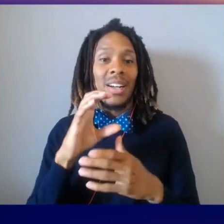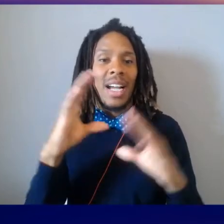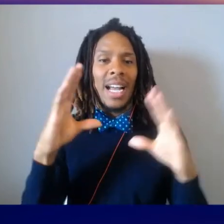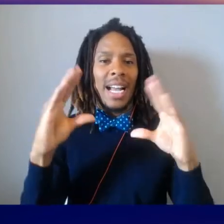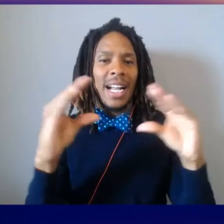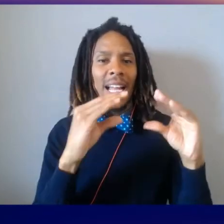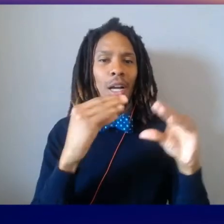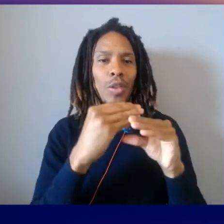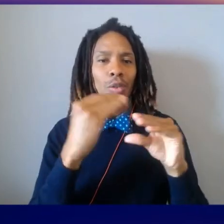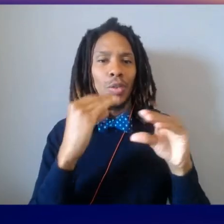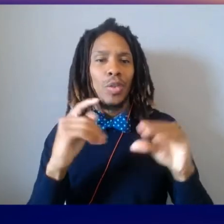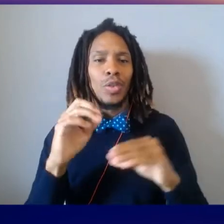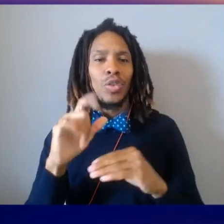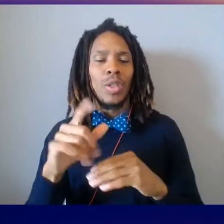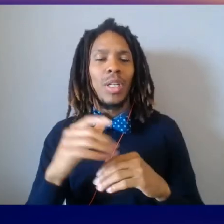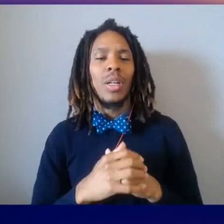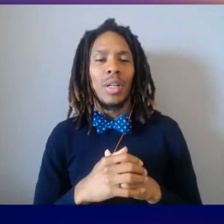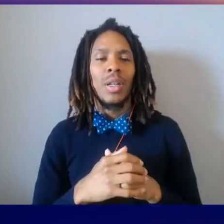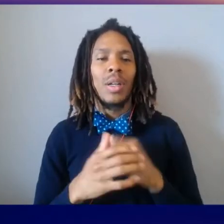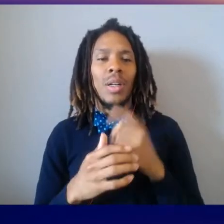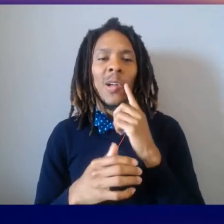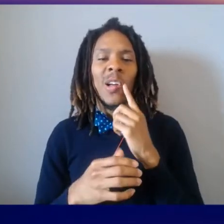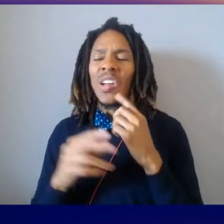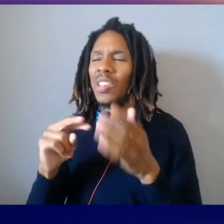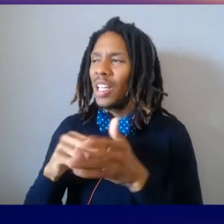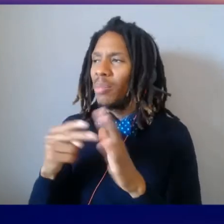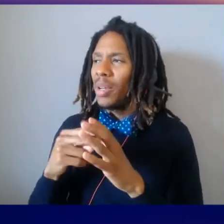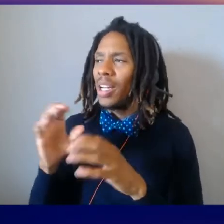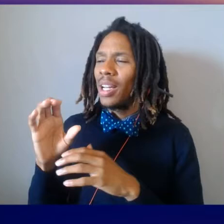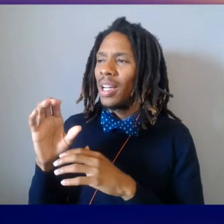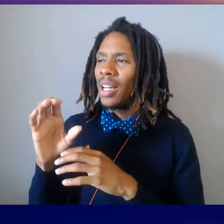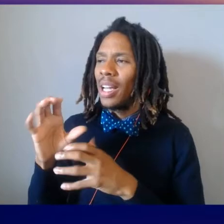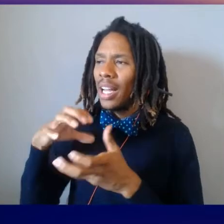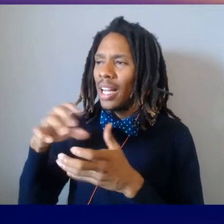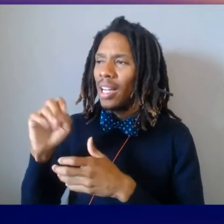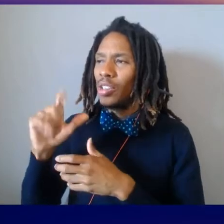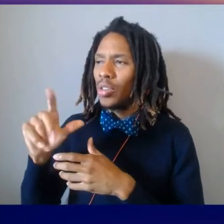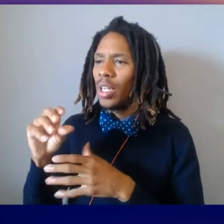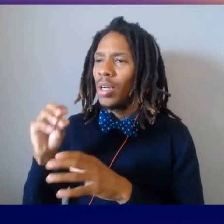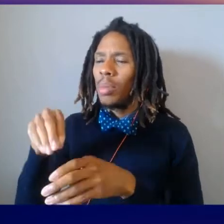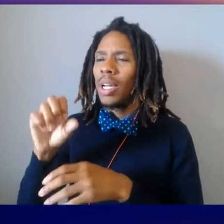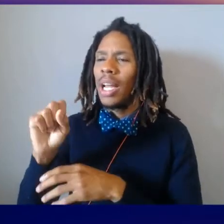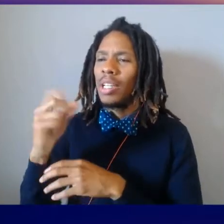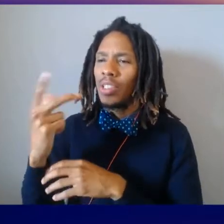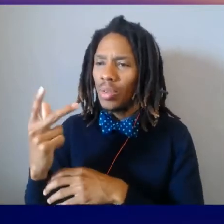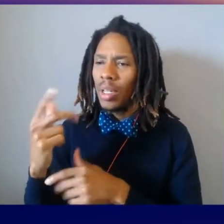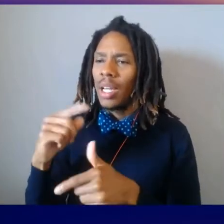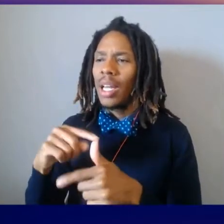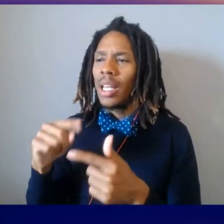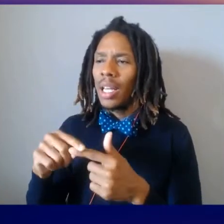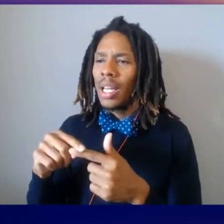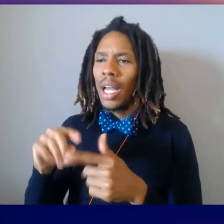So, instead of basically taking that data from CloudTrail Lake, putting in S3, then ingesting somewhere else, it's all in one place? All in one place.